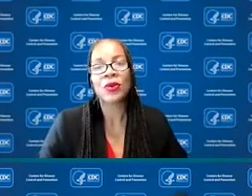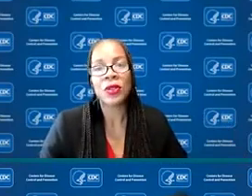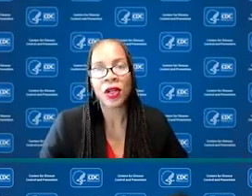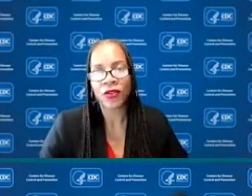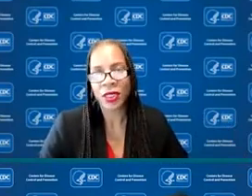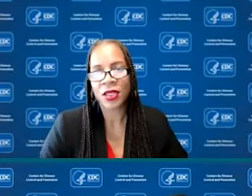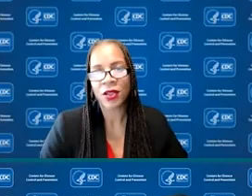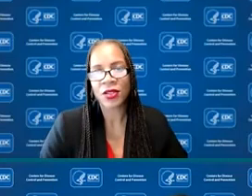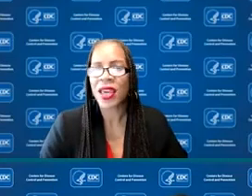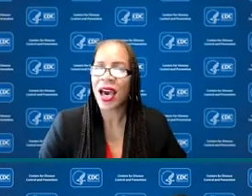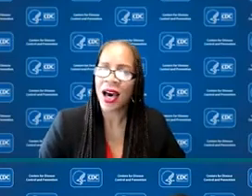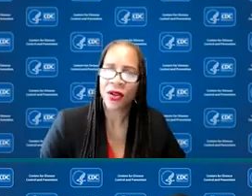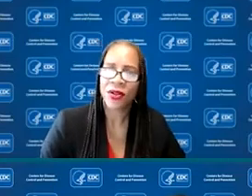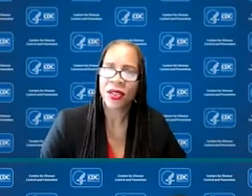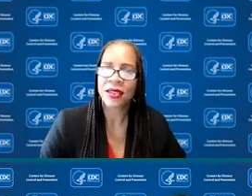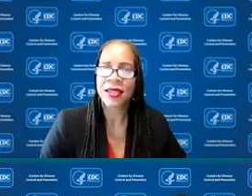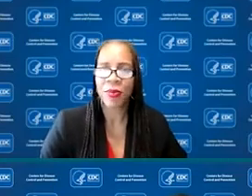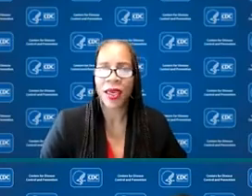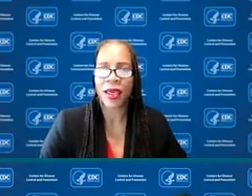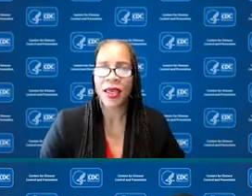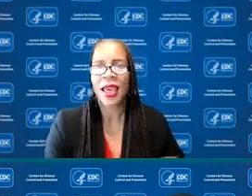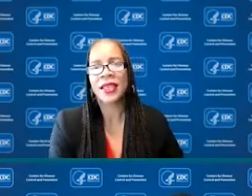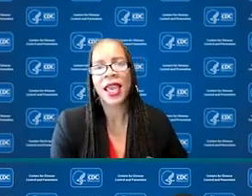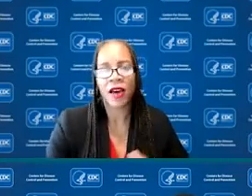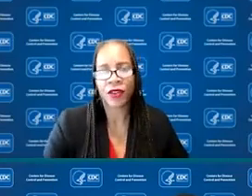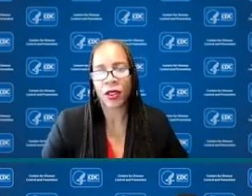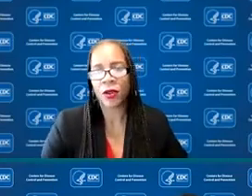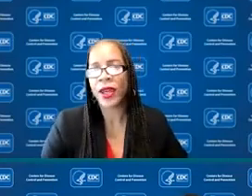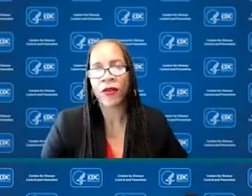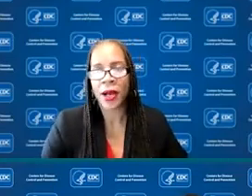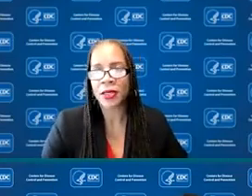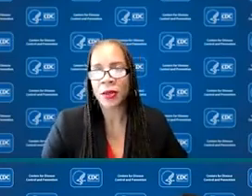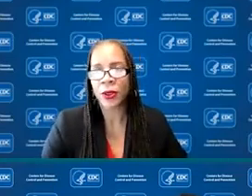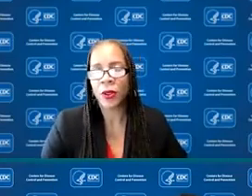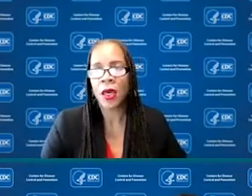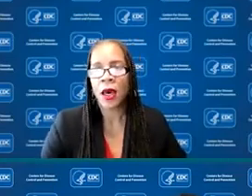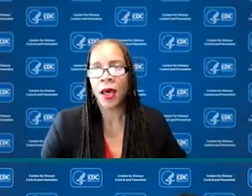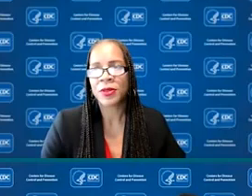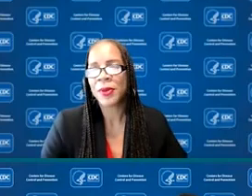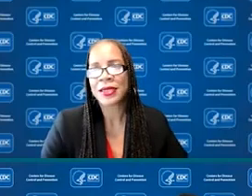to learn from each other so that others can step in and take off the load whenever possible. Some